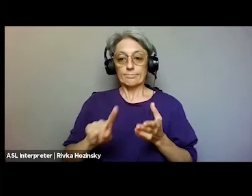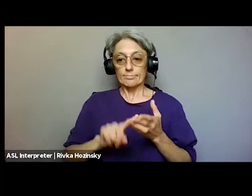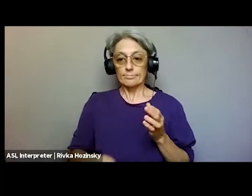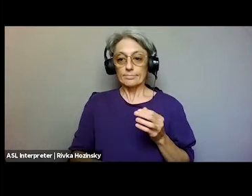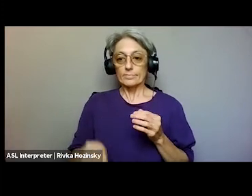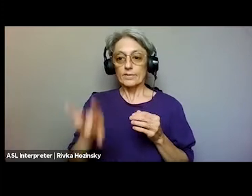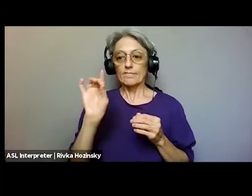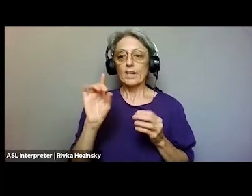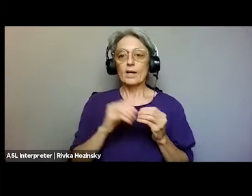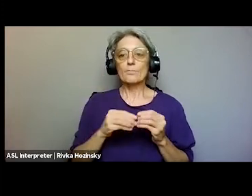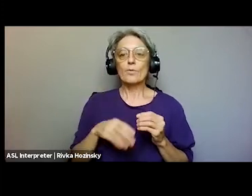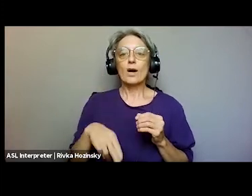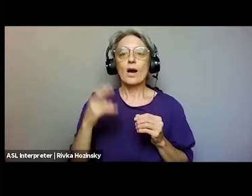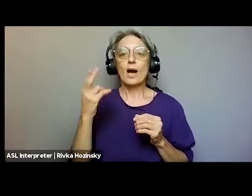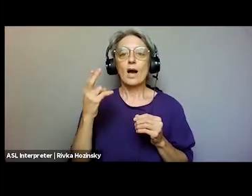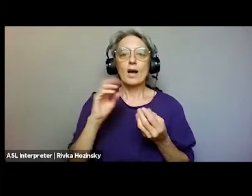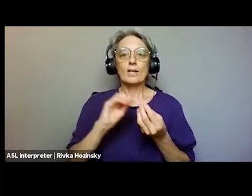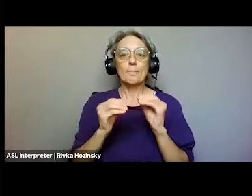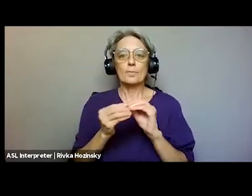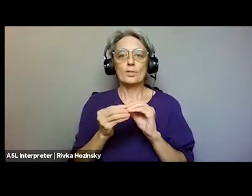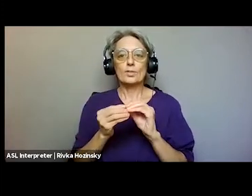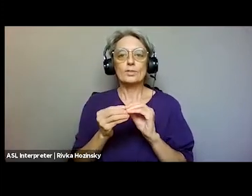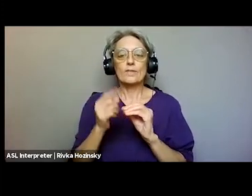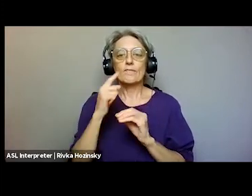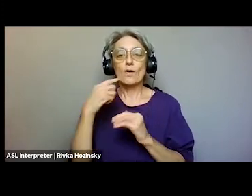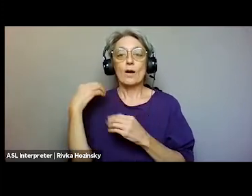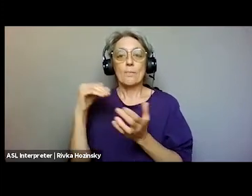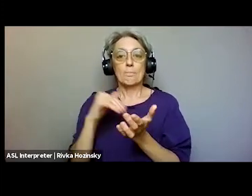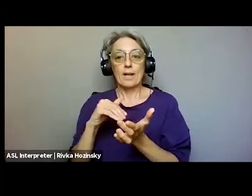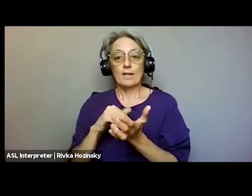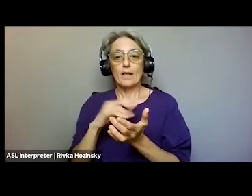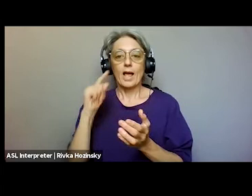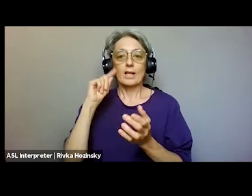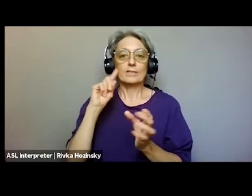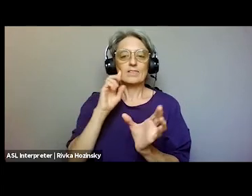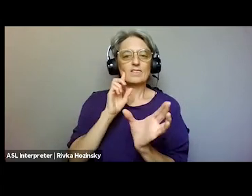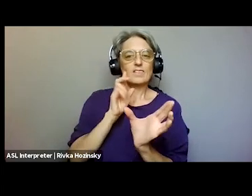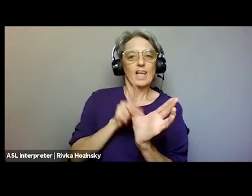higher rates of both medical as well as psychiatric emergency department visits